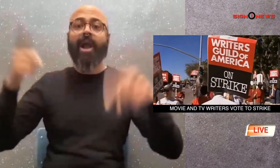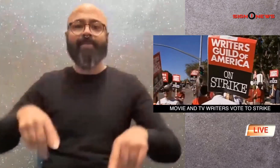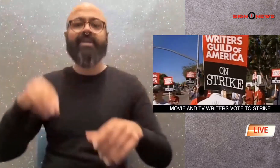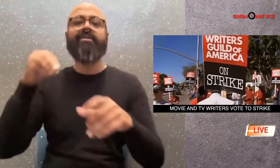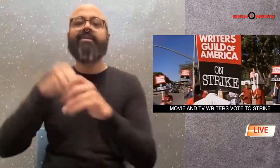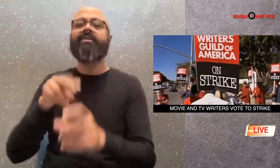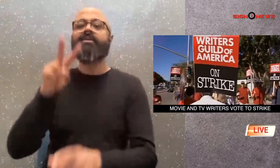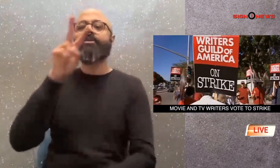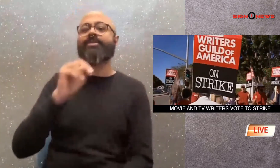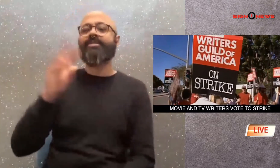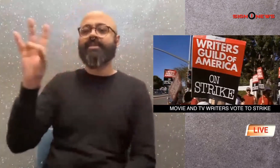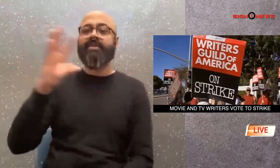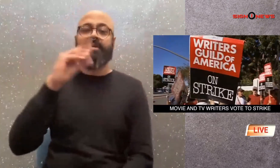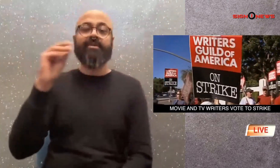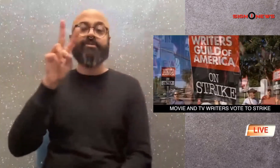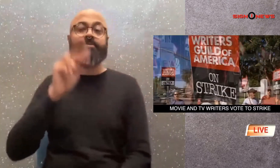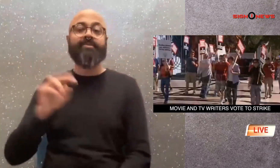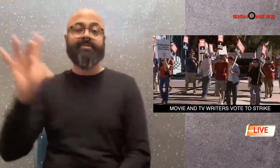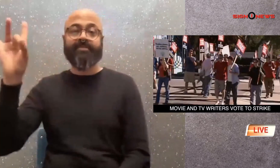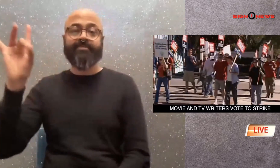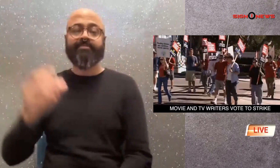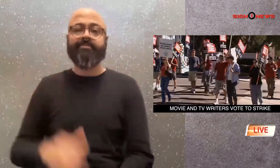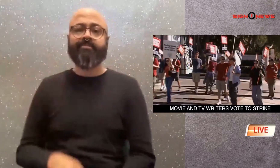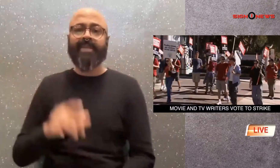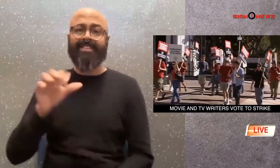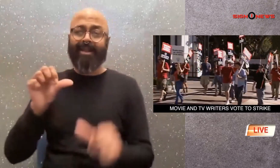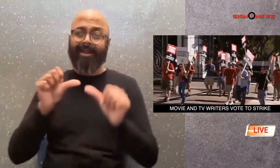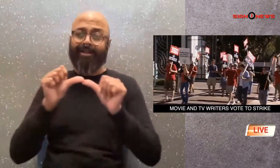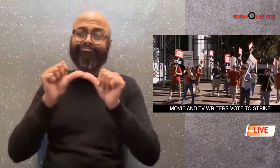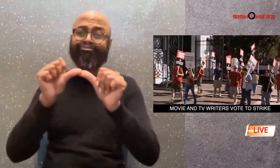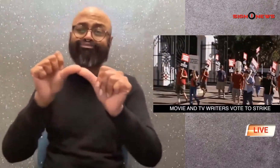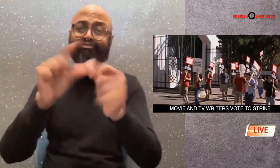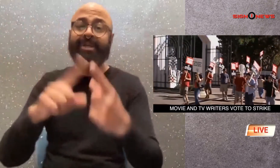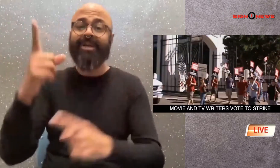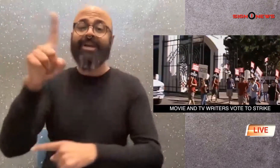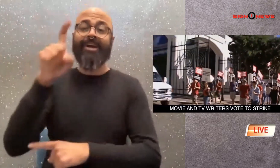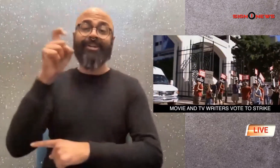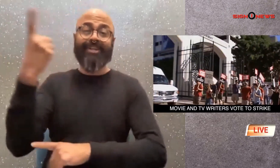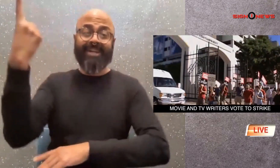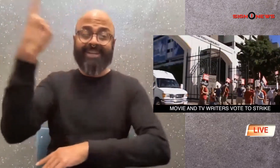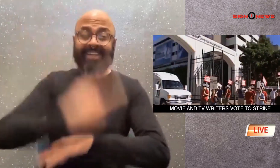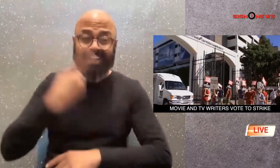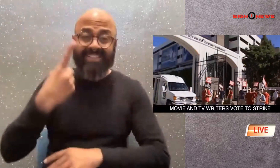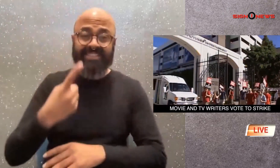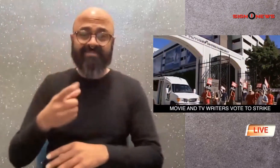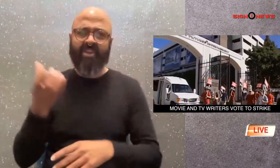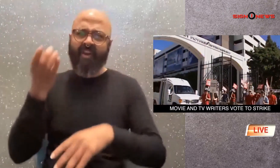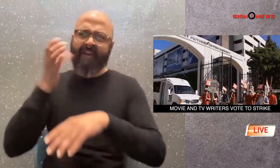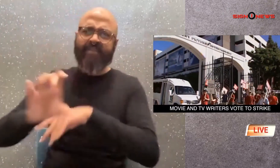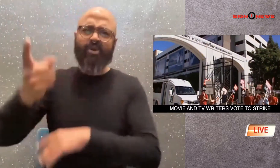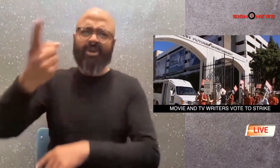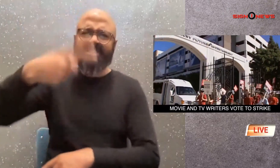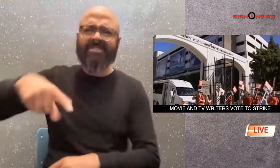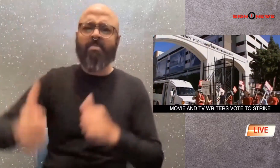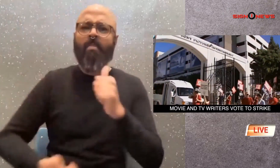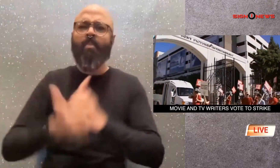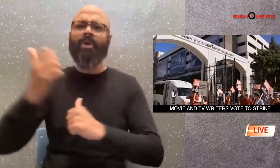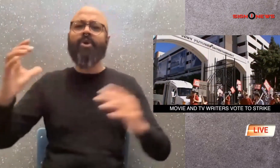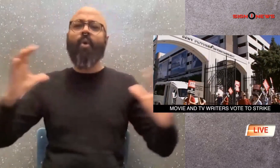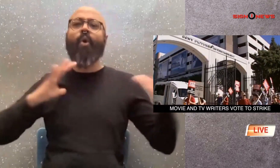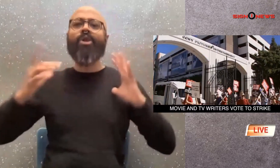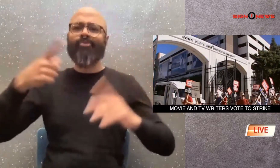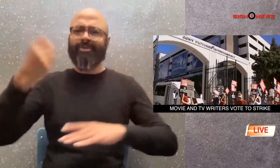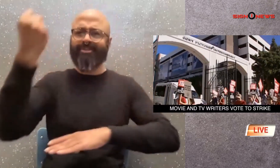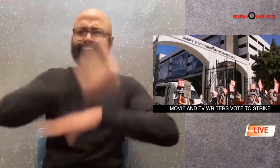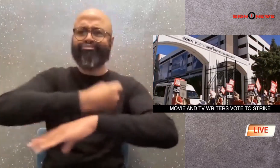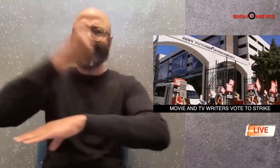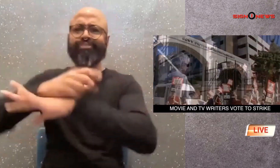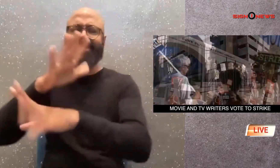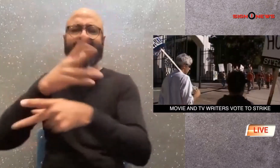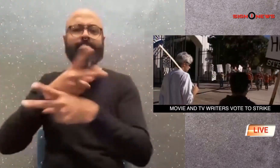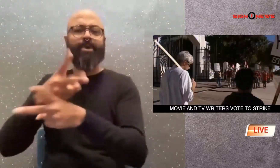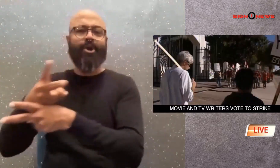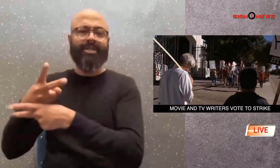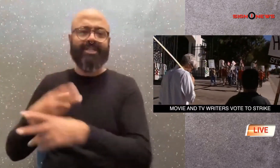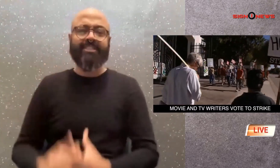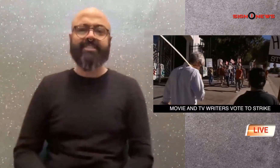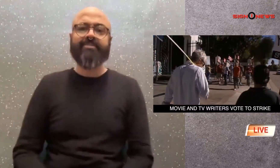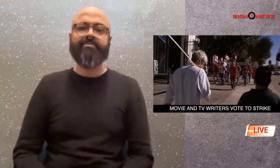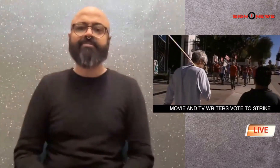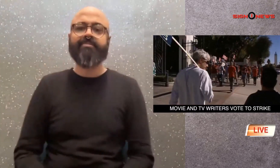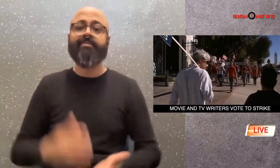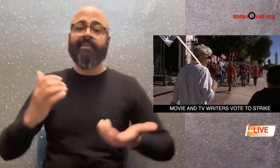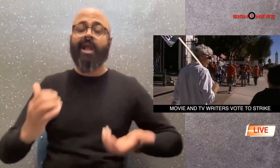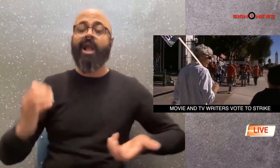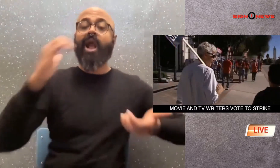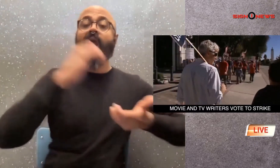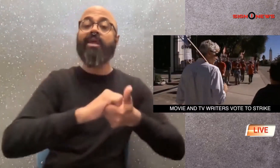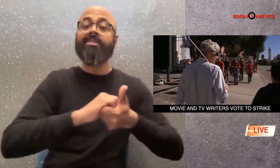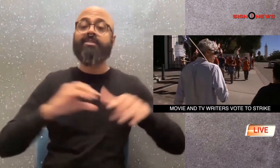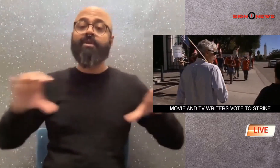that happened was in 2007 and 2008 it lasted 100 days and forced most of Hollywood to shut